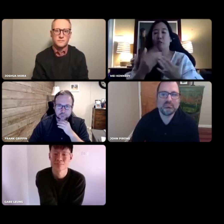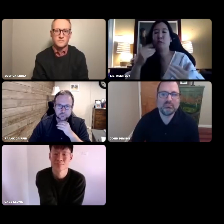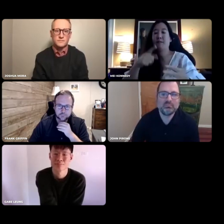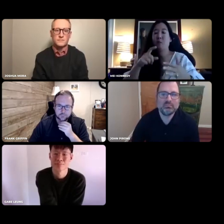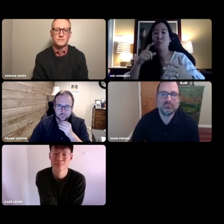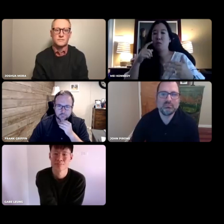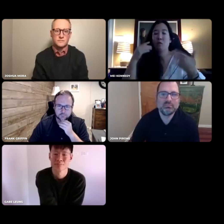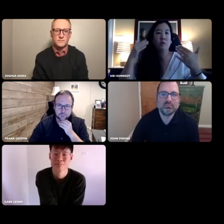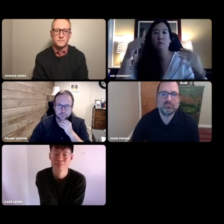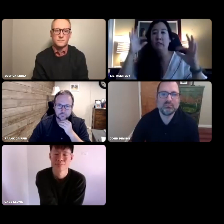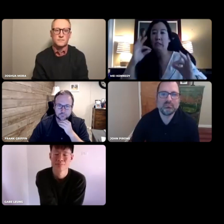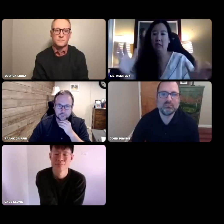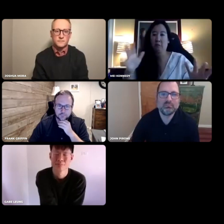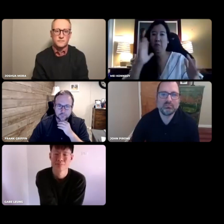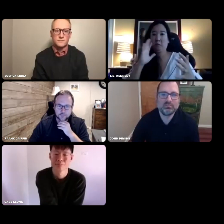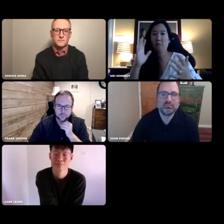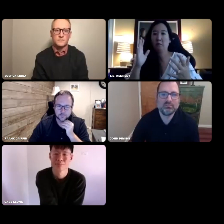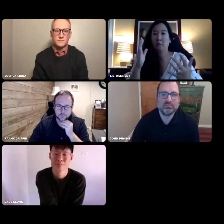But how? Where?